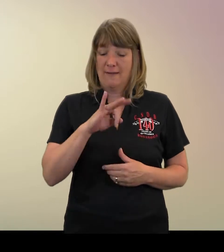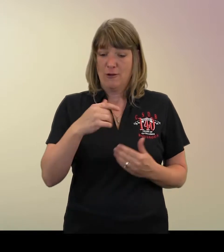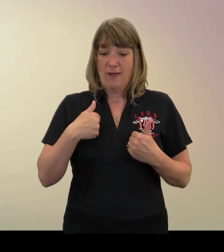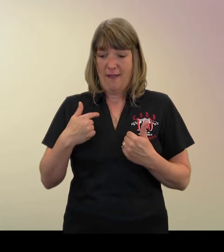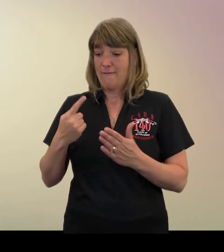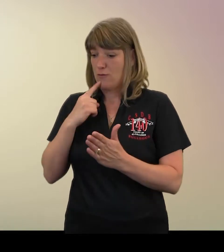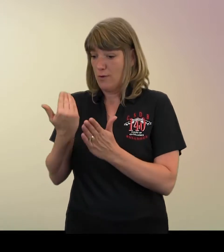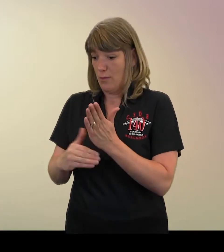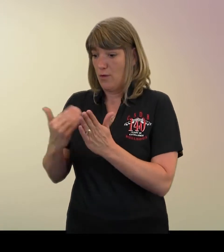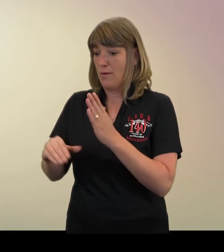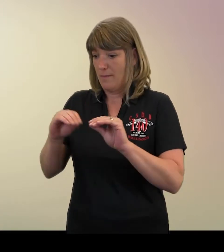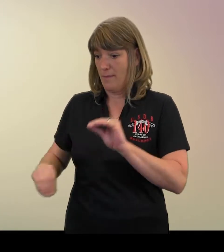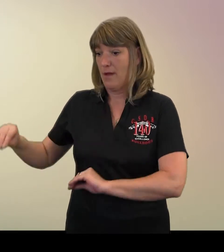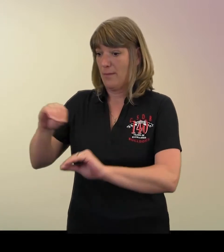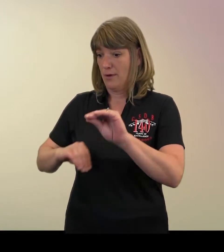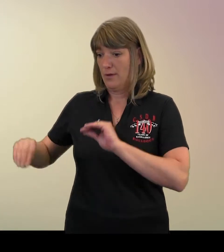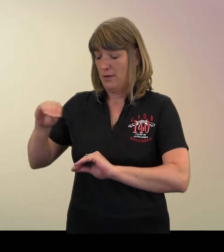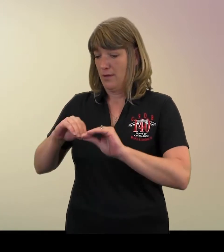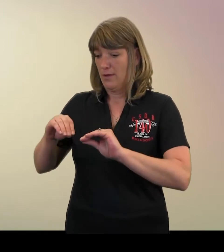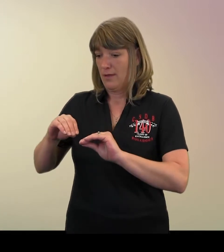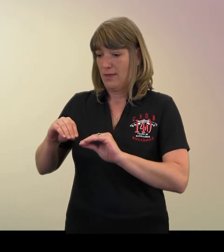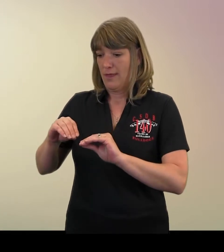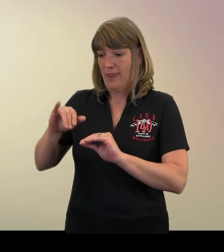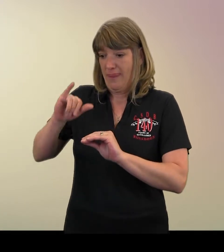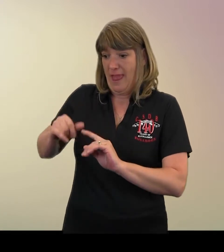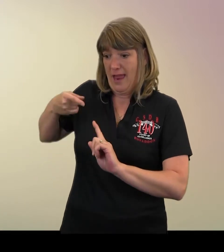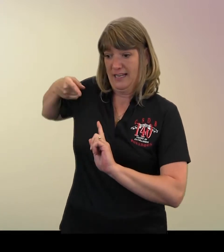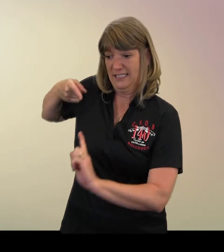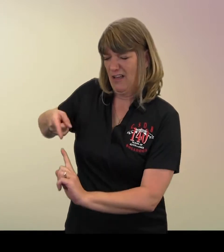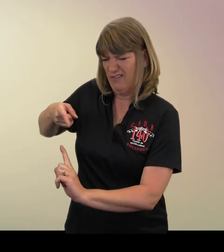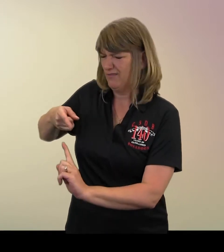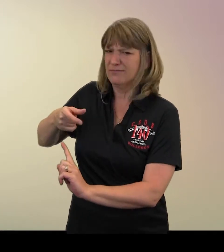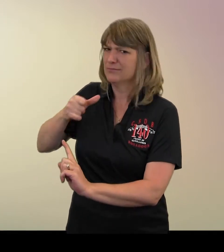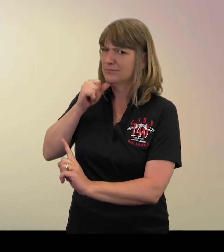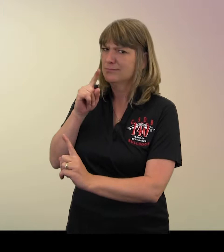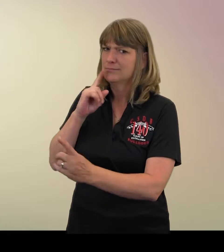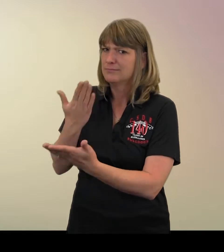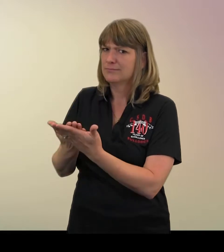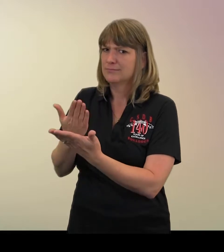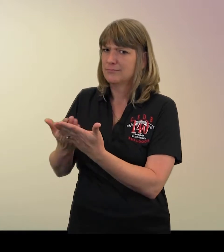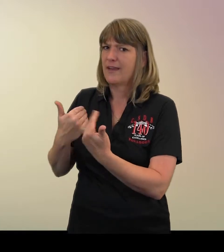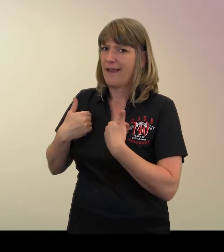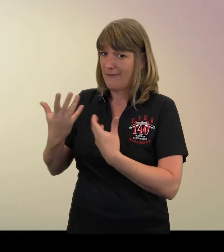a repetitive motor mannerism, that in and of itself doesn't necessarily mean that they have